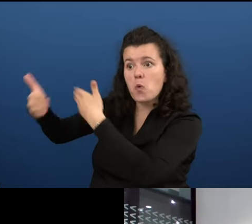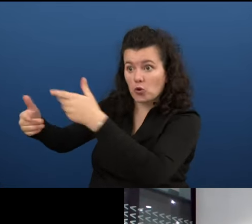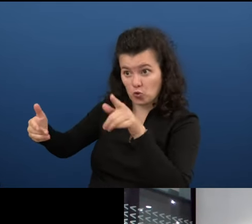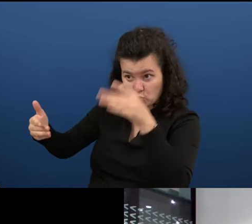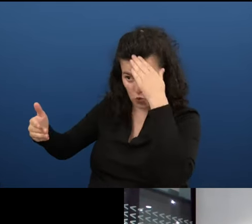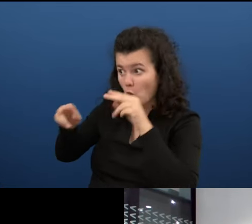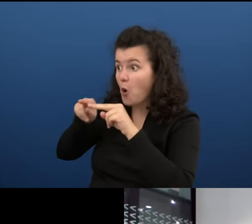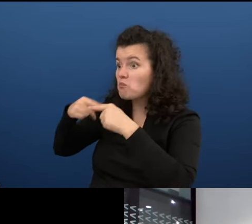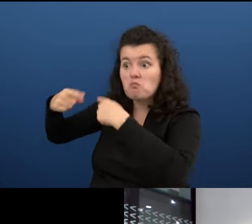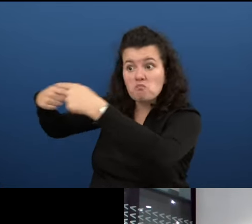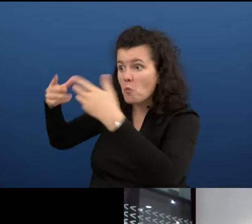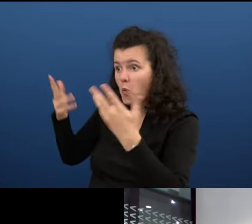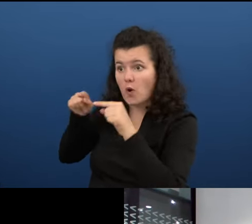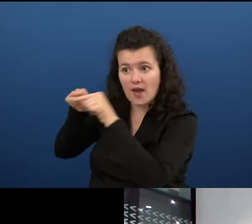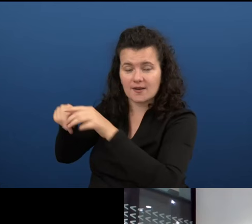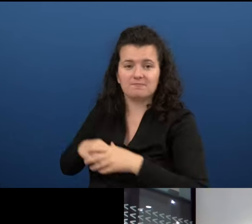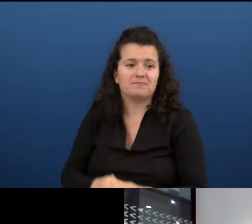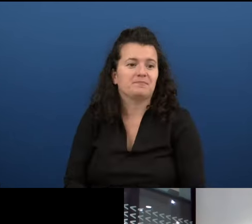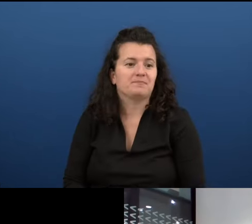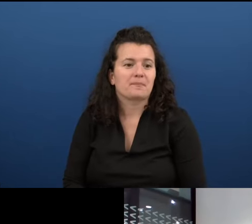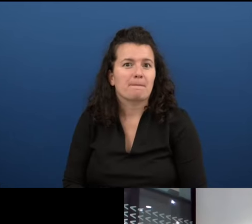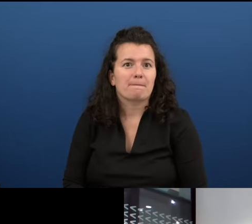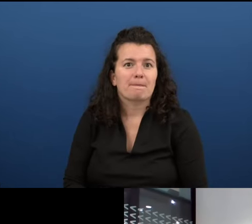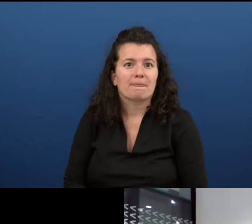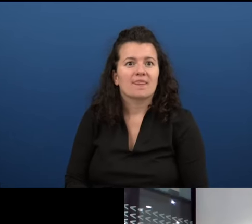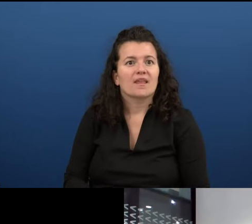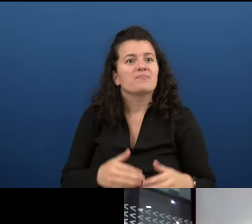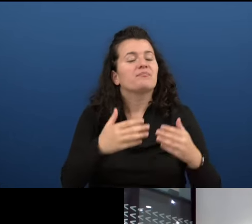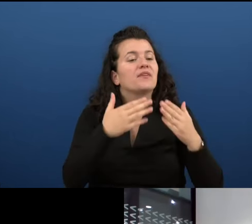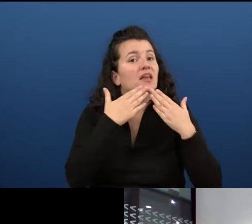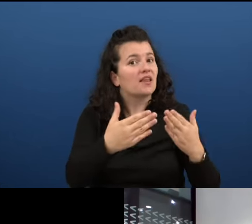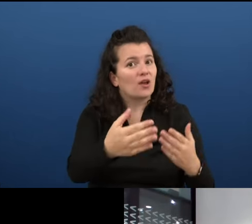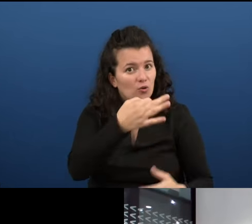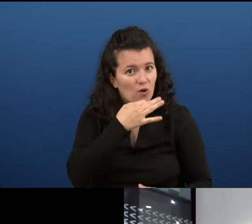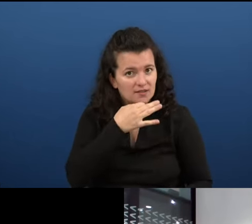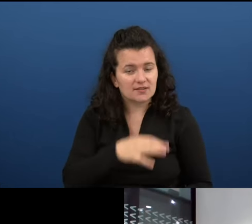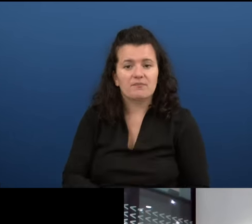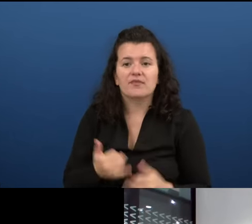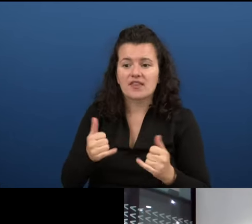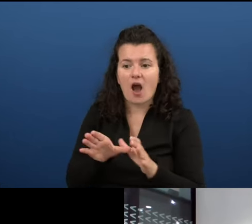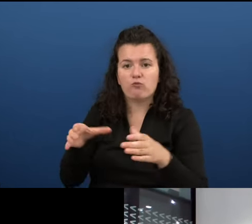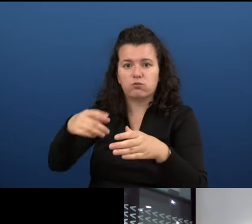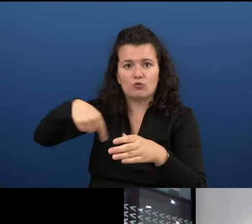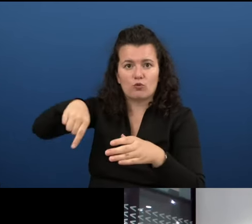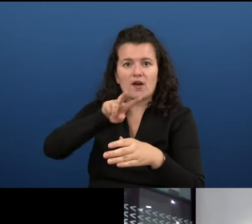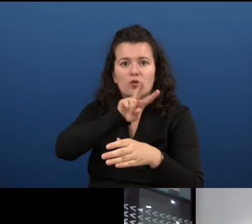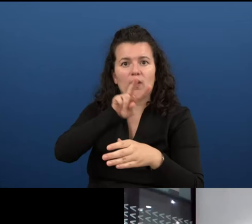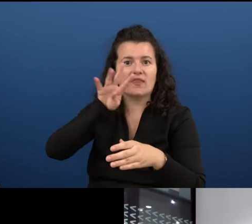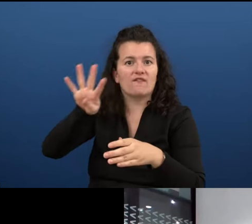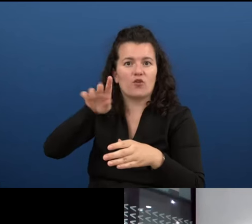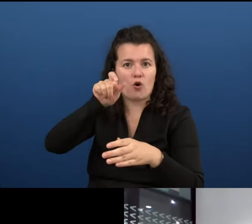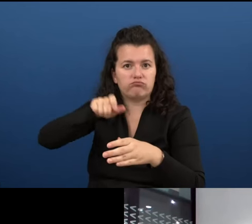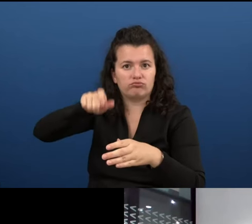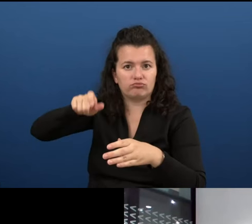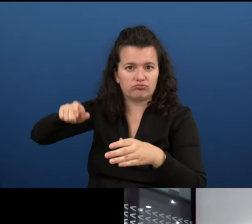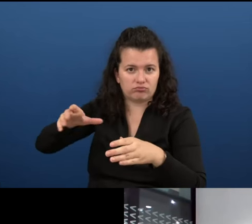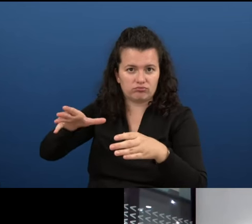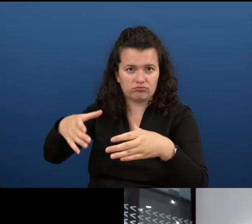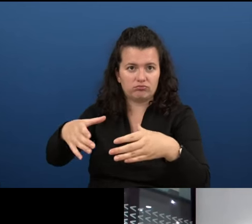14:36:43 We currently have 24 in our parent cohorts, and we do definitely follow up which